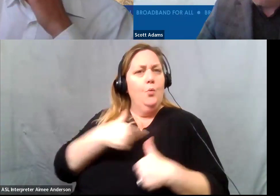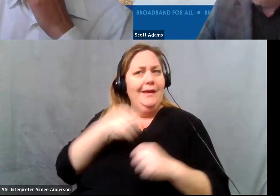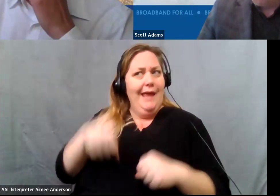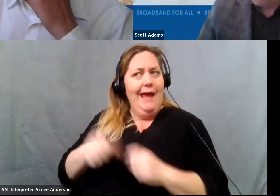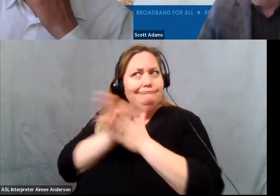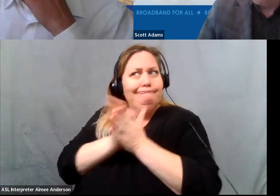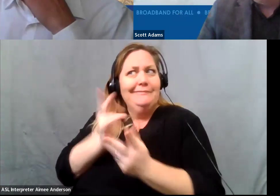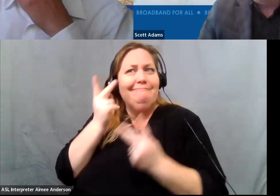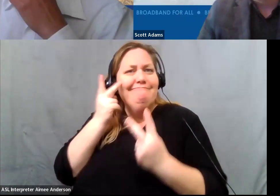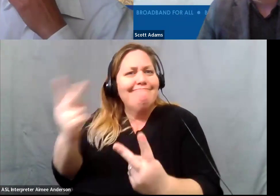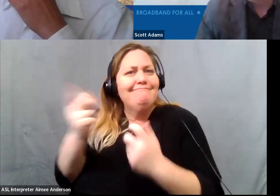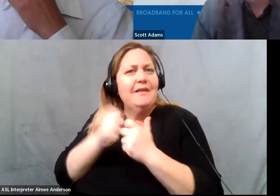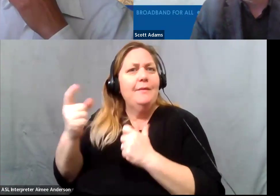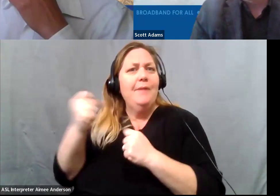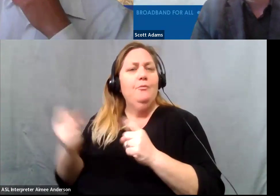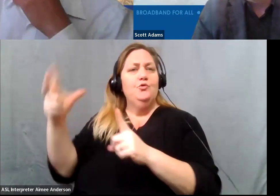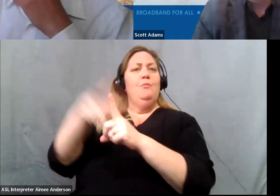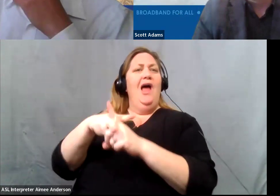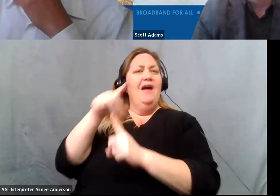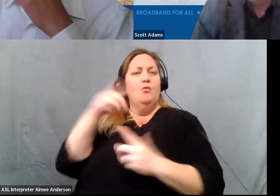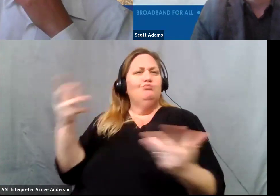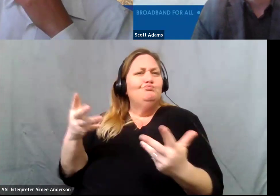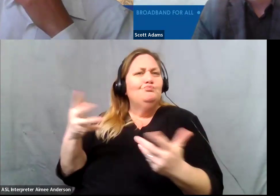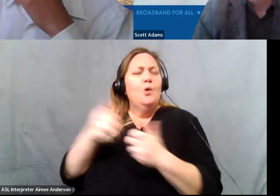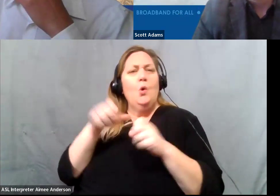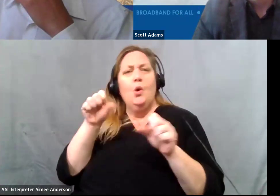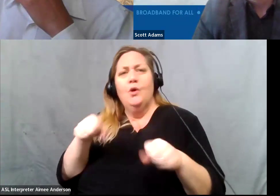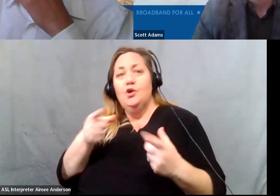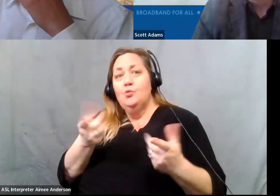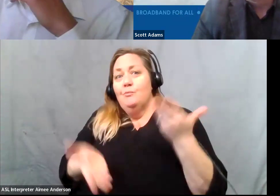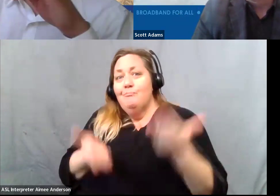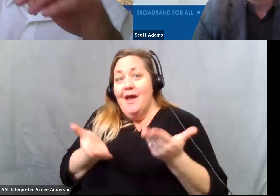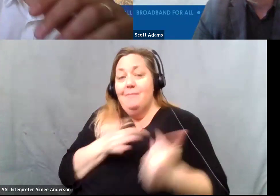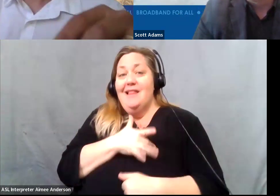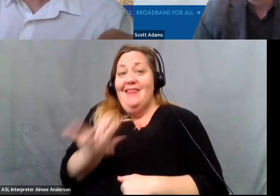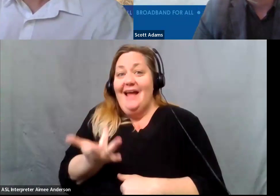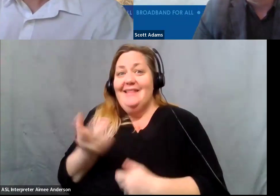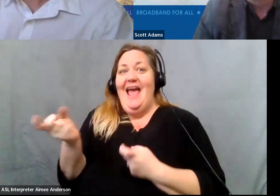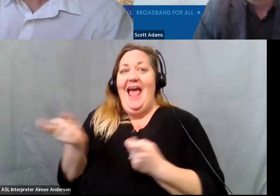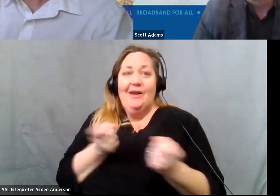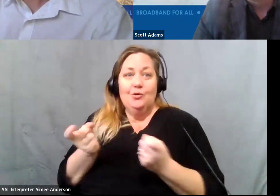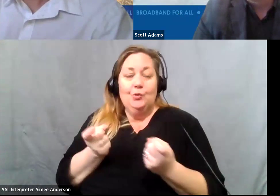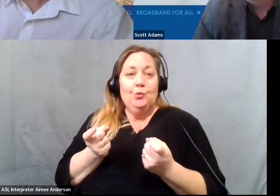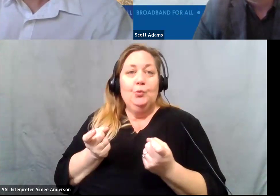that they'll be able to apply for, or what you guys will perhaps most likely handle in-house or